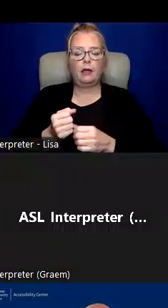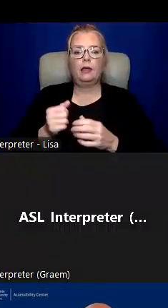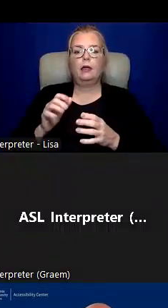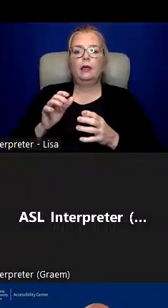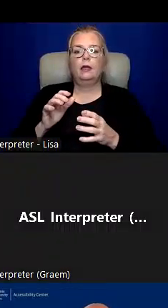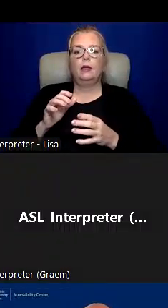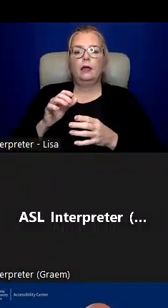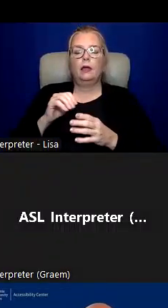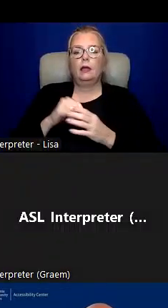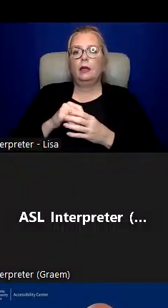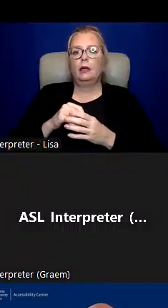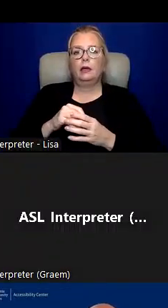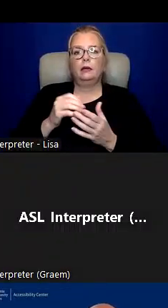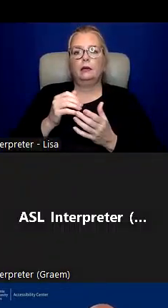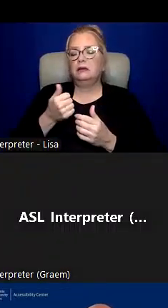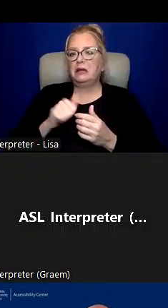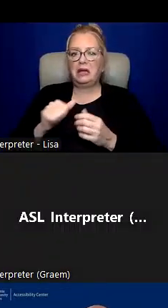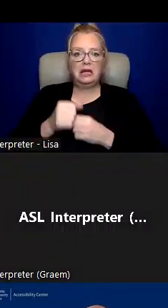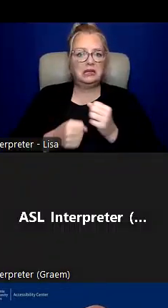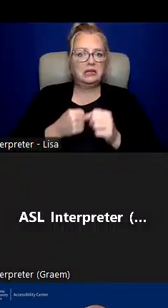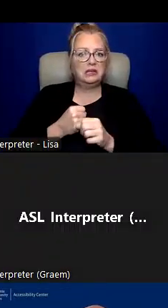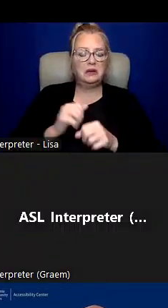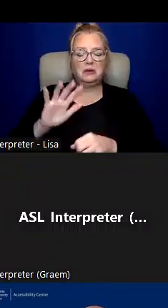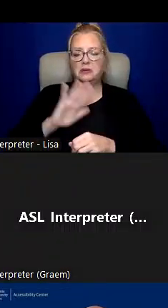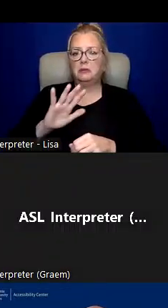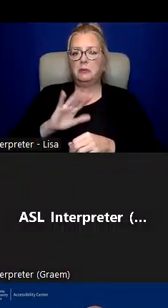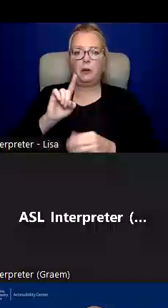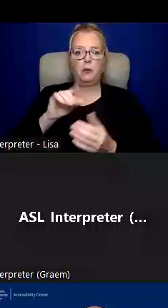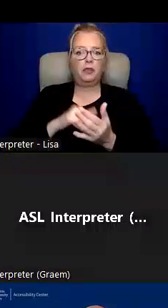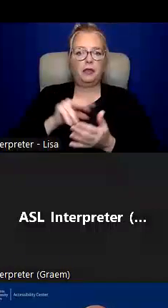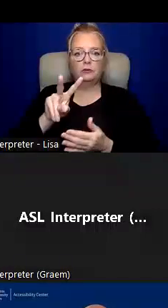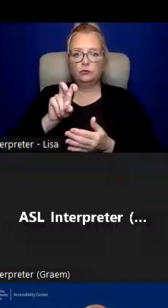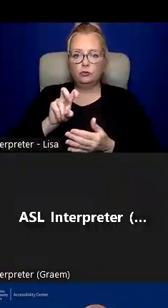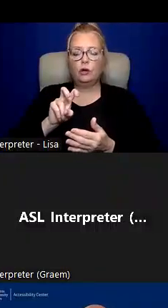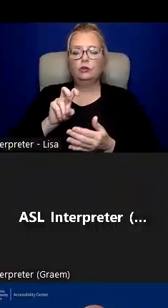We look through the data, and there was about 1,200 purchases per year on average.